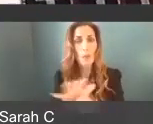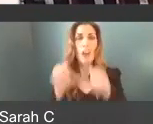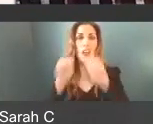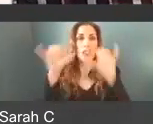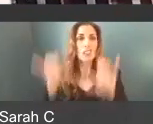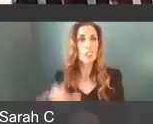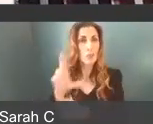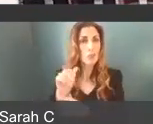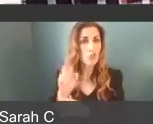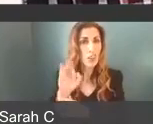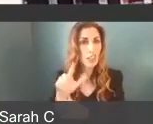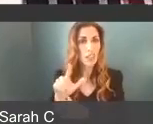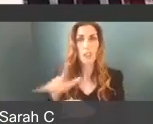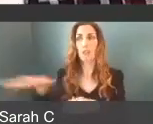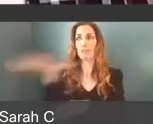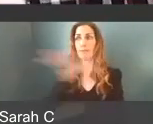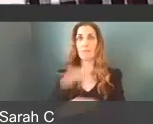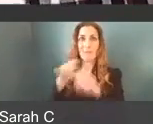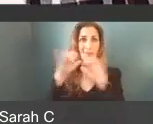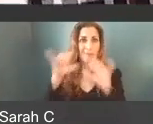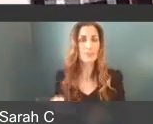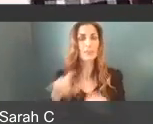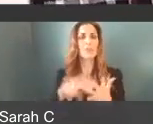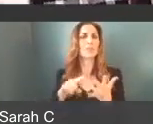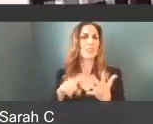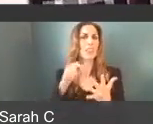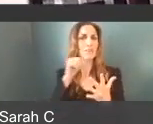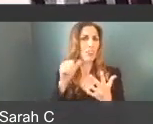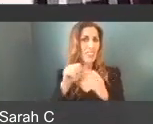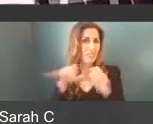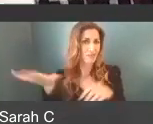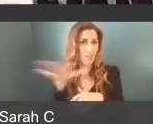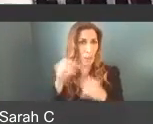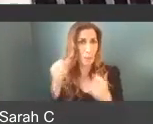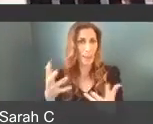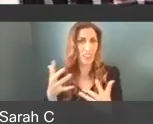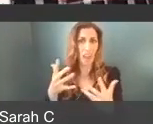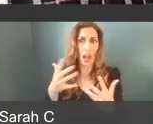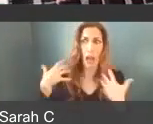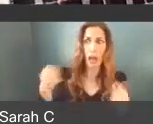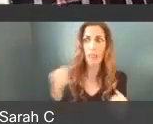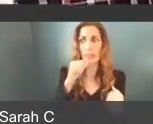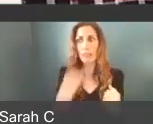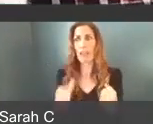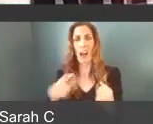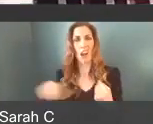instability, and unhealthy and unsafe neighborhood environments have all created barriers to equity